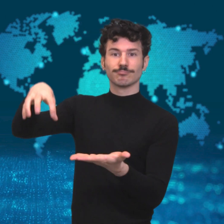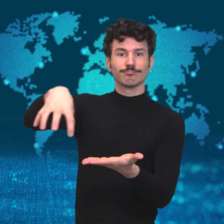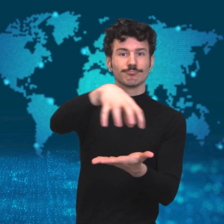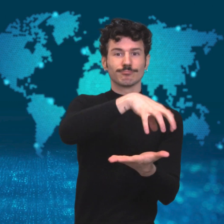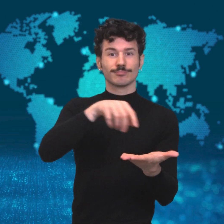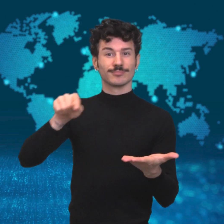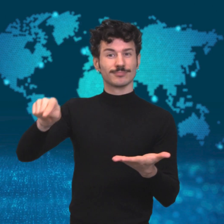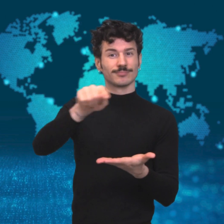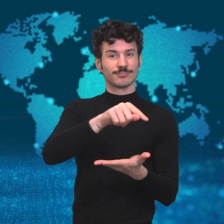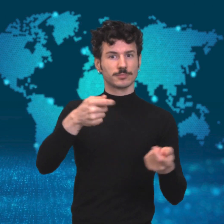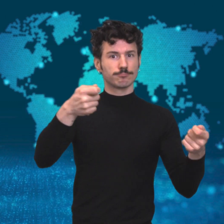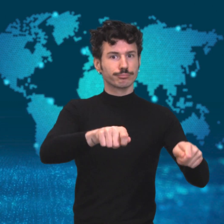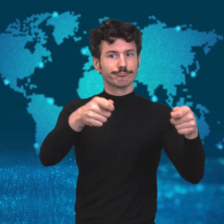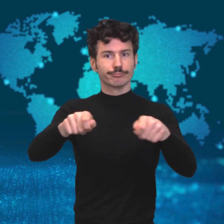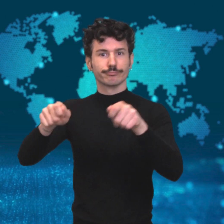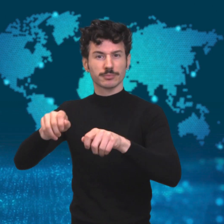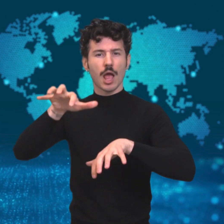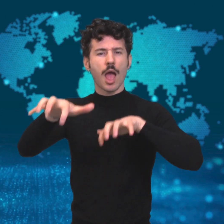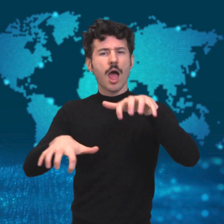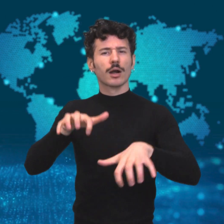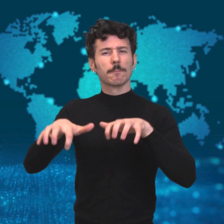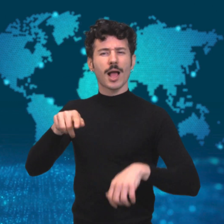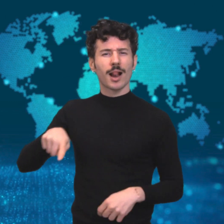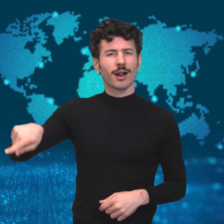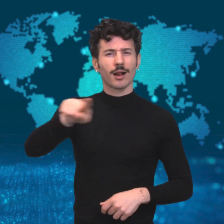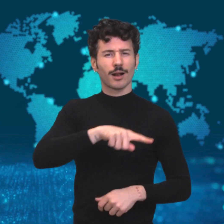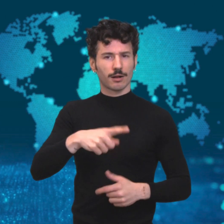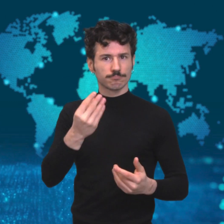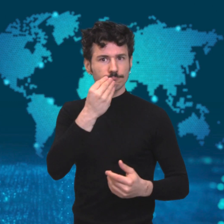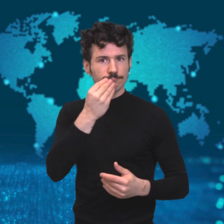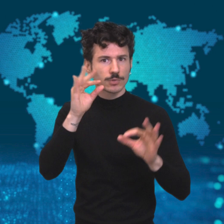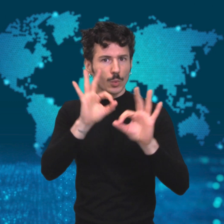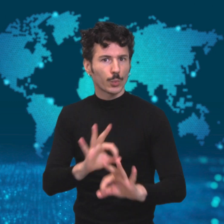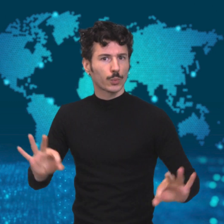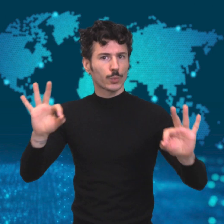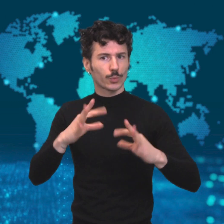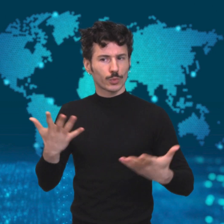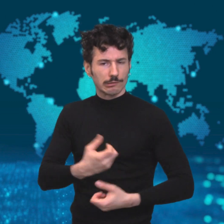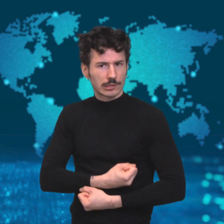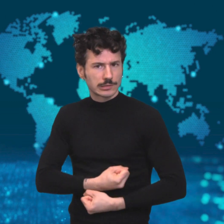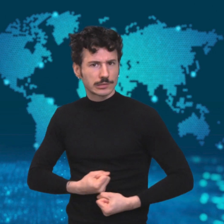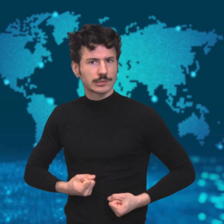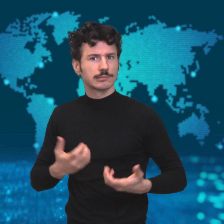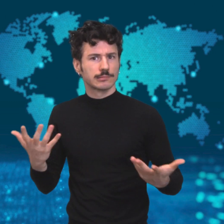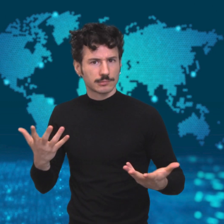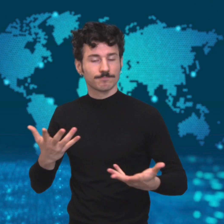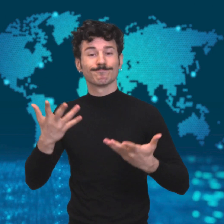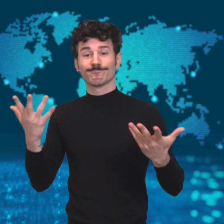across the country and animals are put at risk of